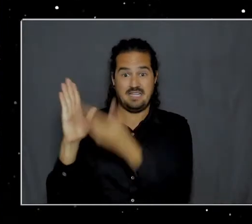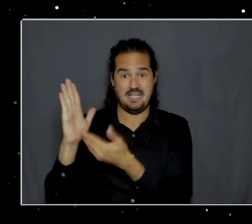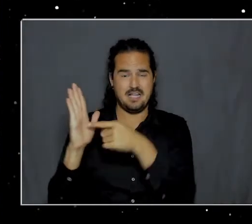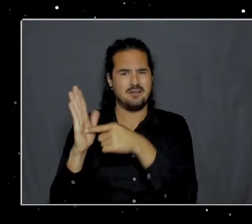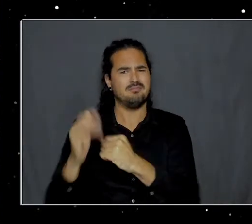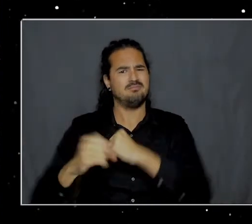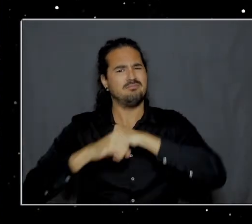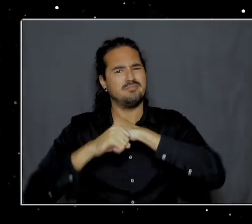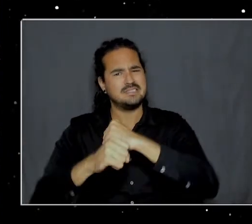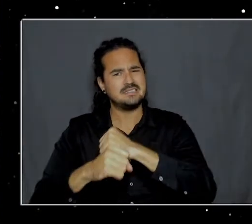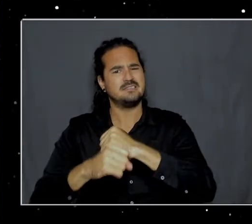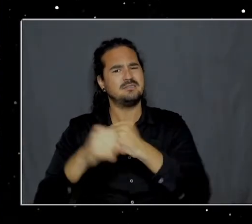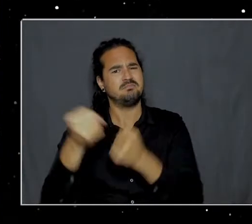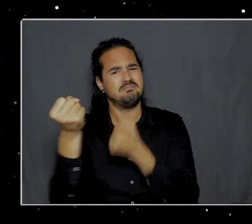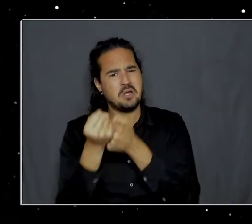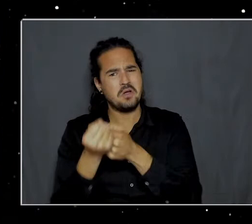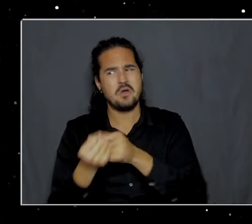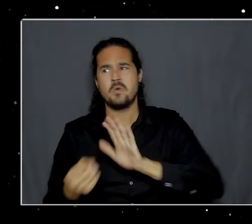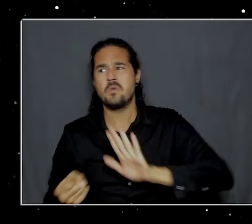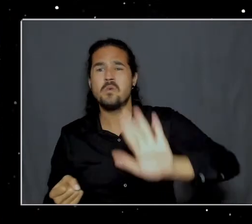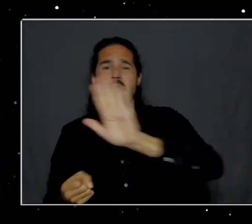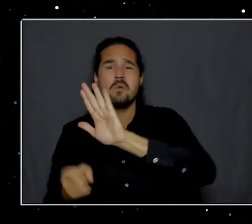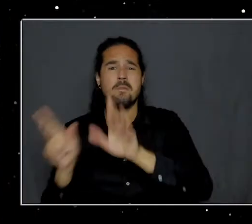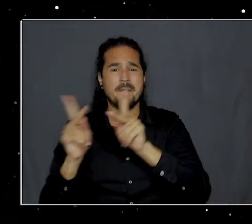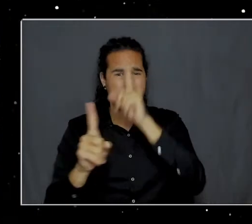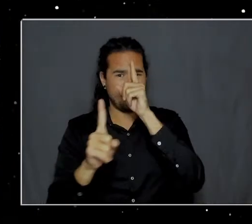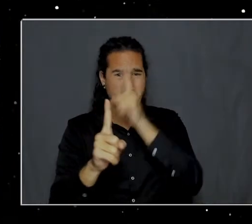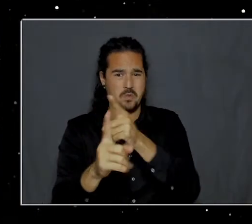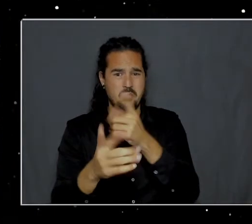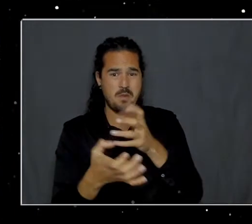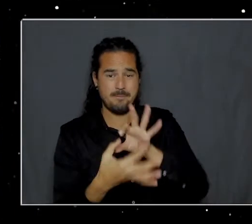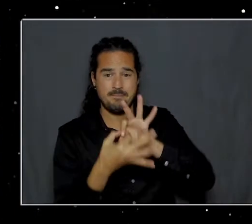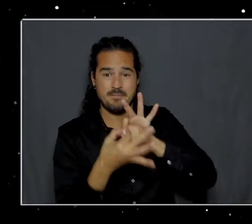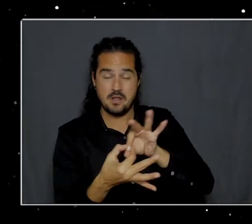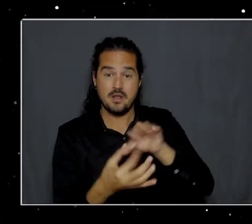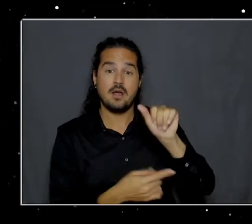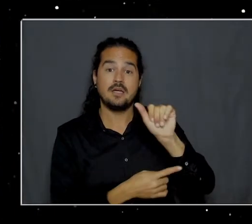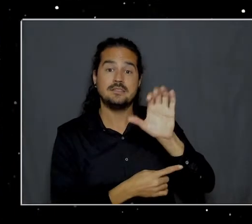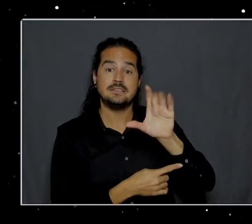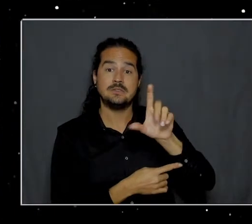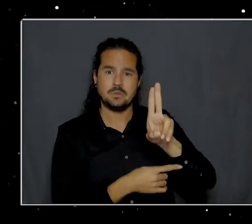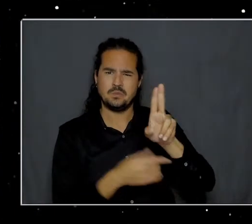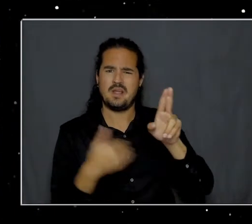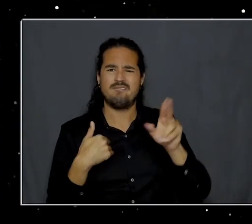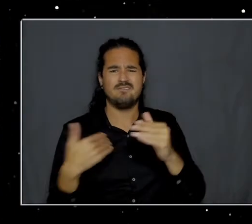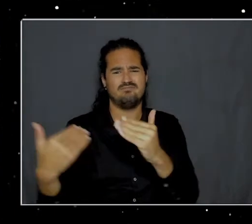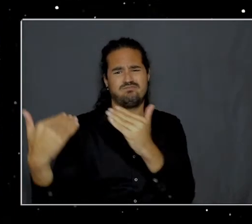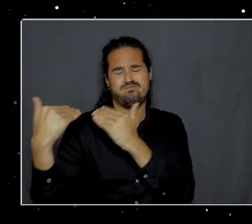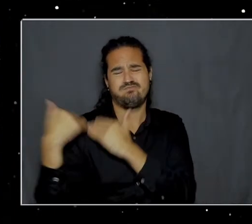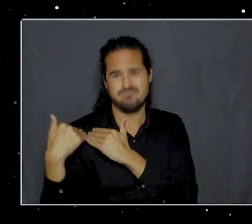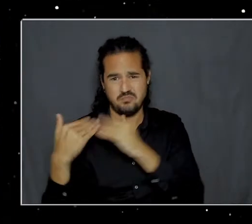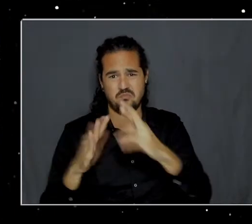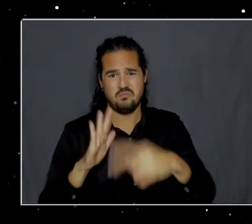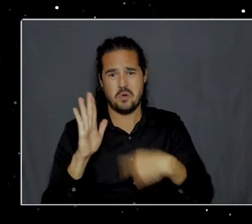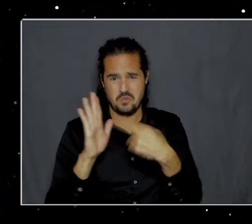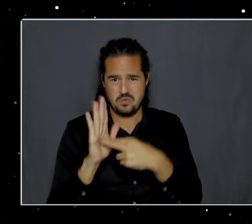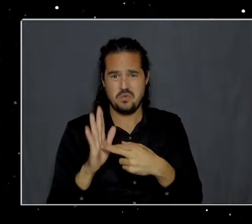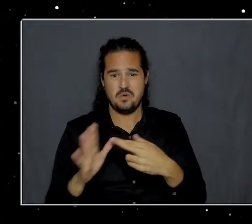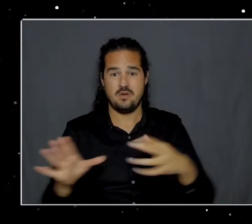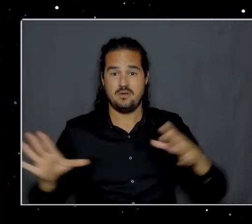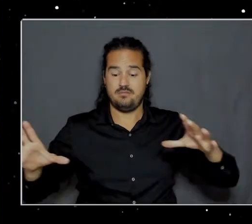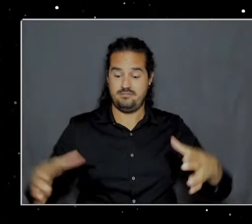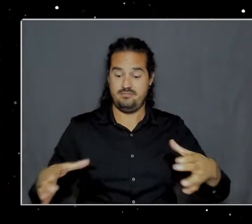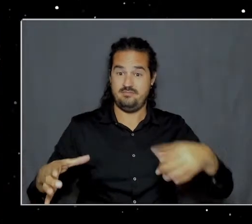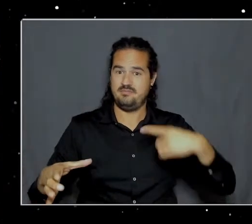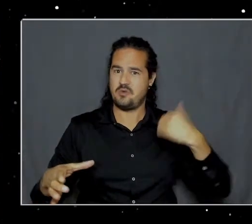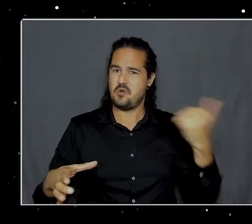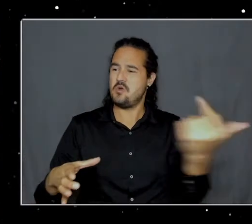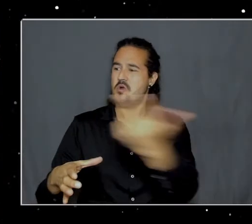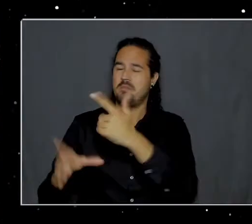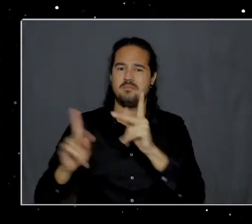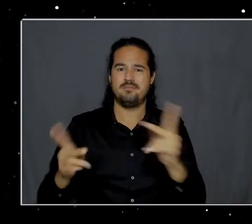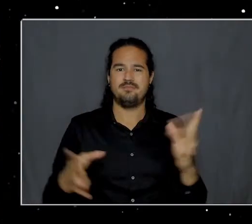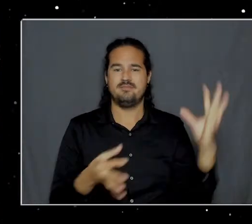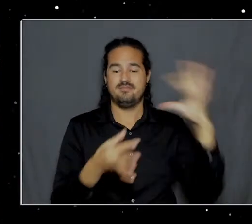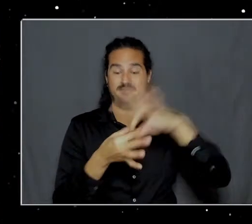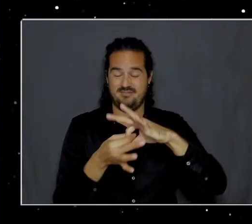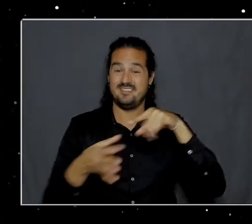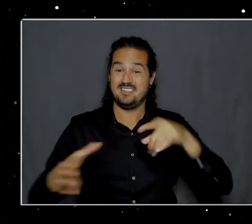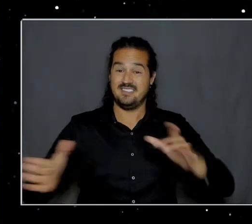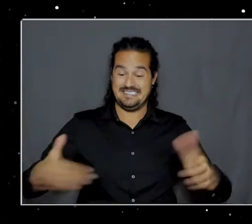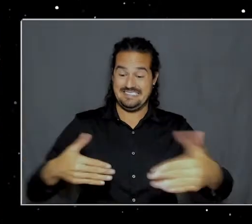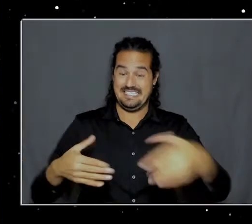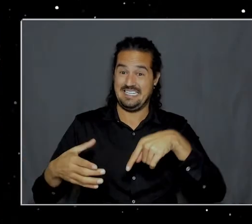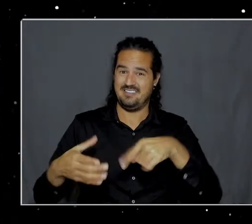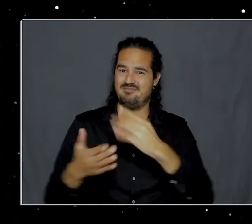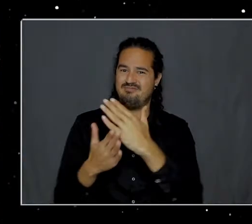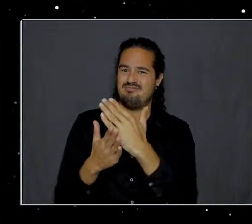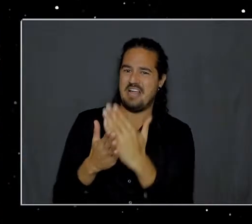ACTUALLY UPHOLD THAT BELONGING.